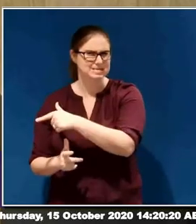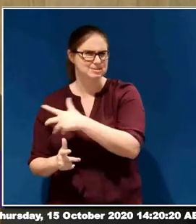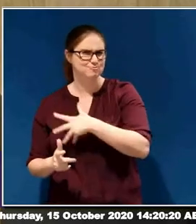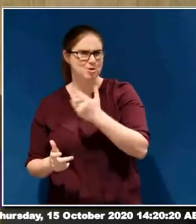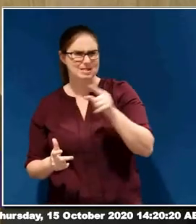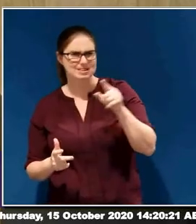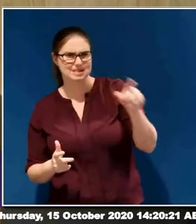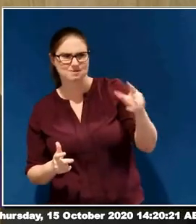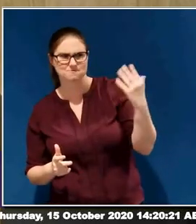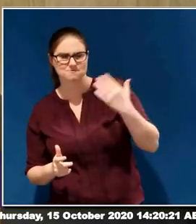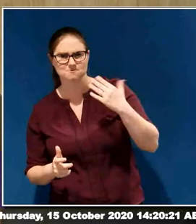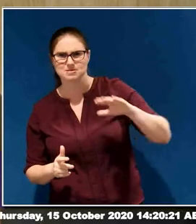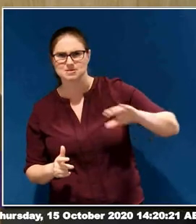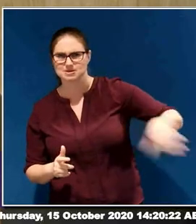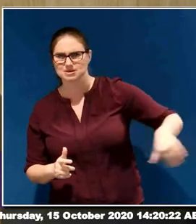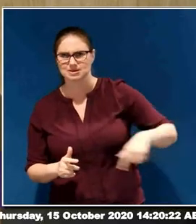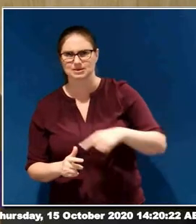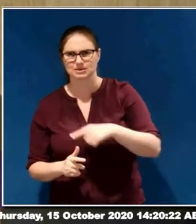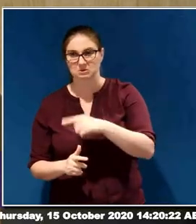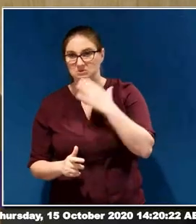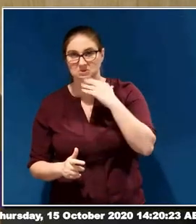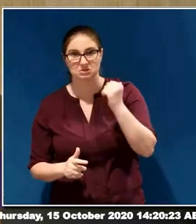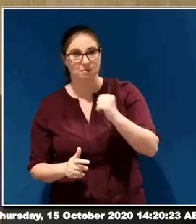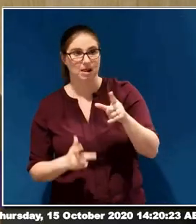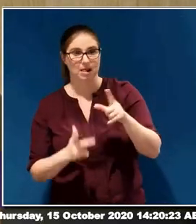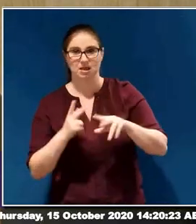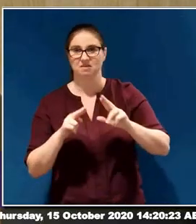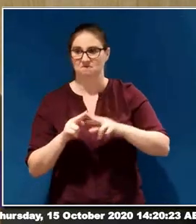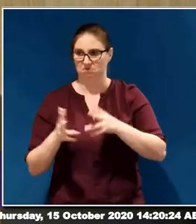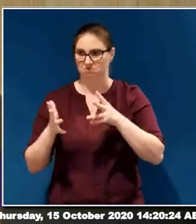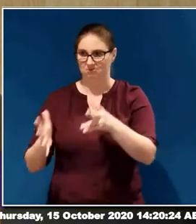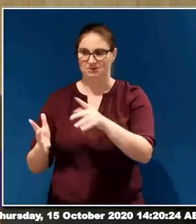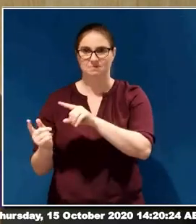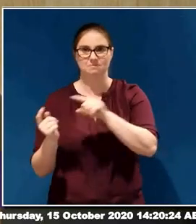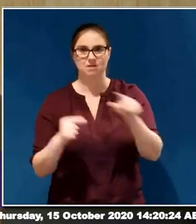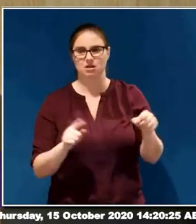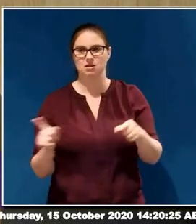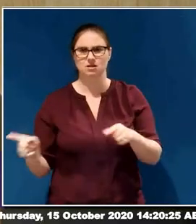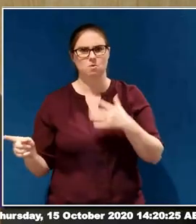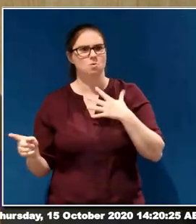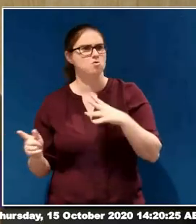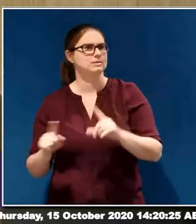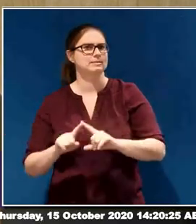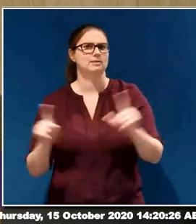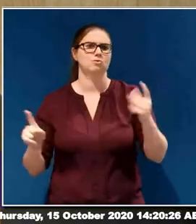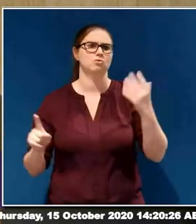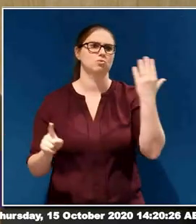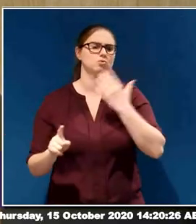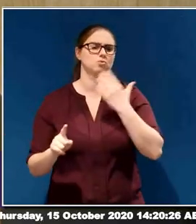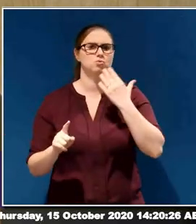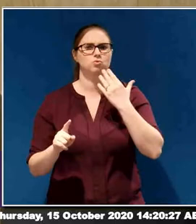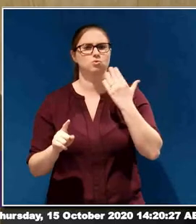doesn't go ahead, to have a fresh start, but they're not interested unless they know the outcome of the exclusion.